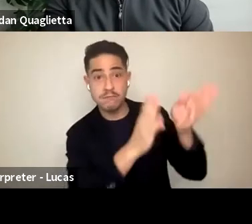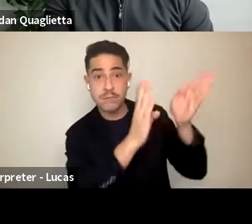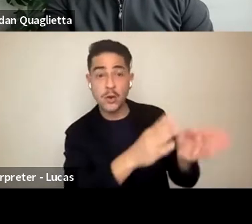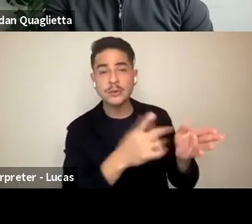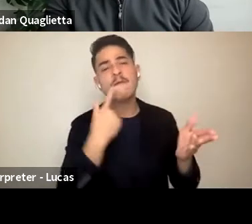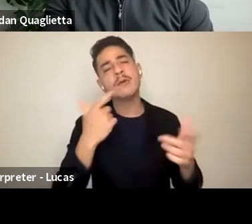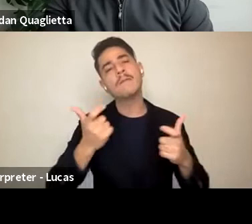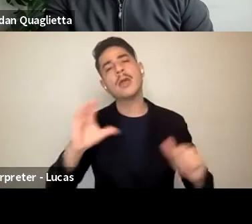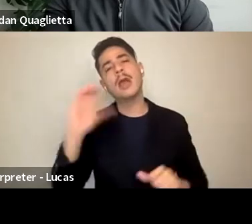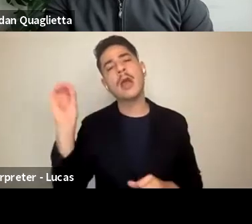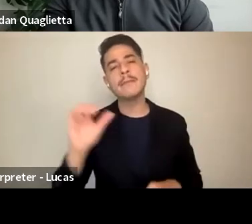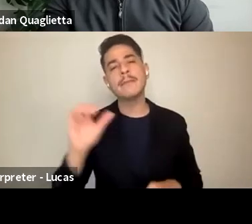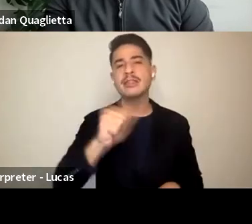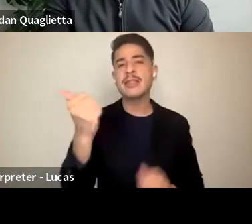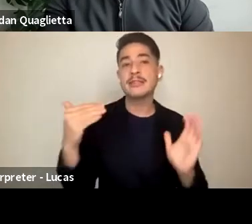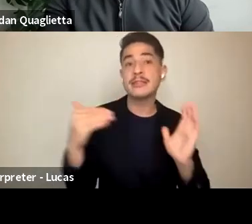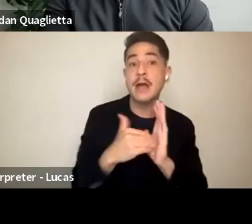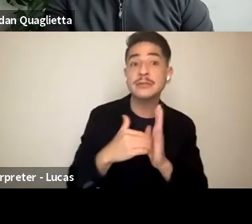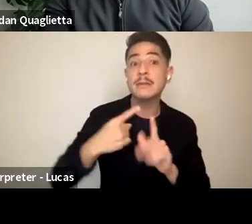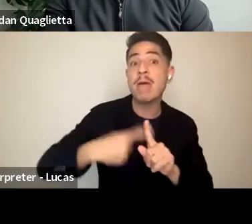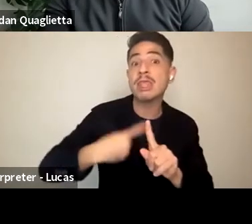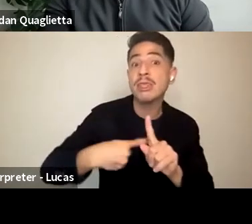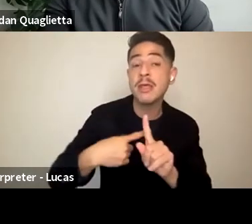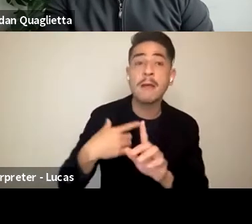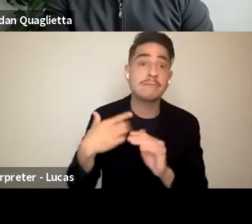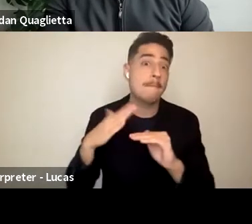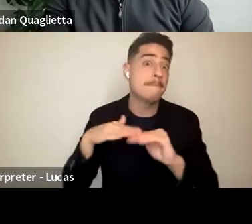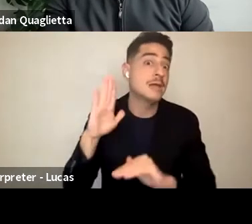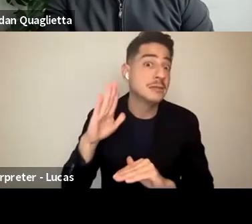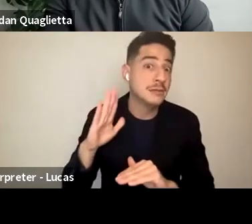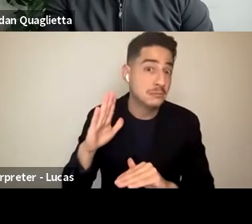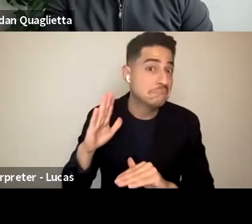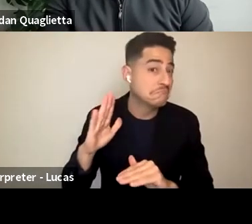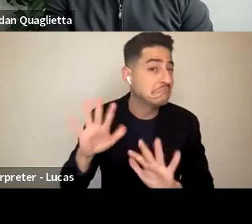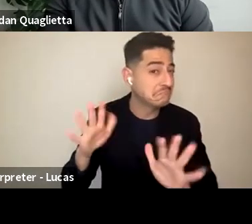like 10 K a month, plus is the going rate, I think probably still.